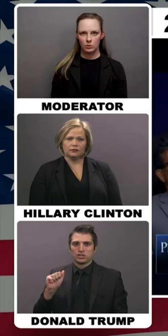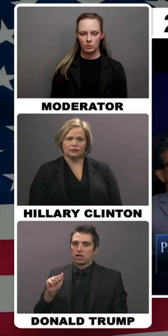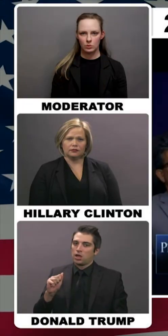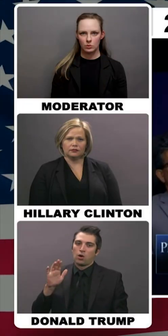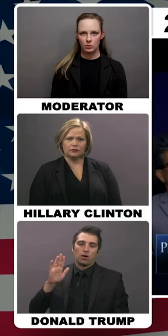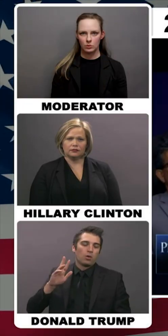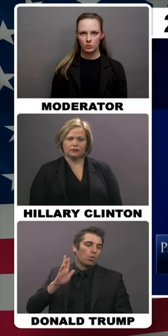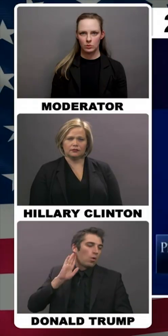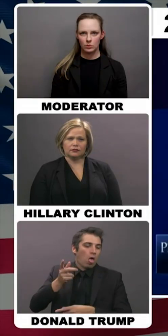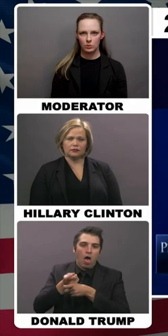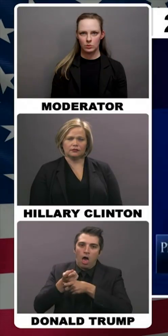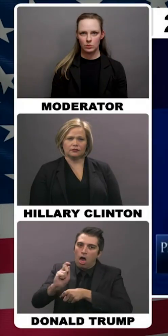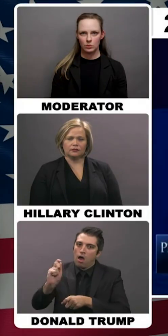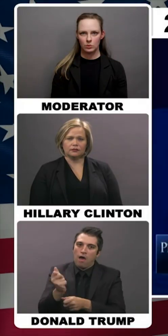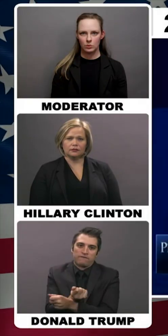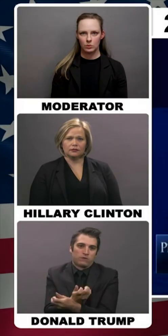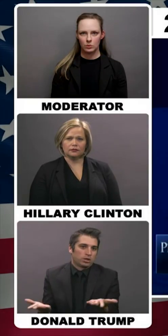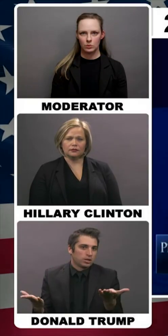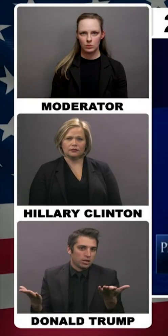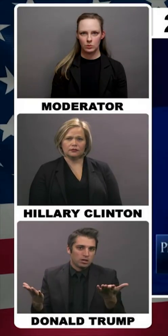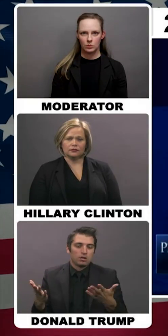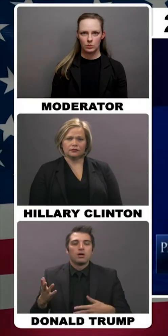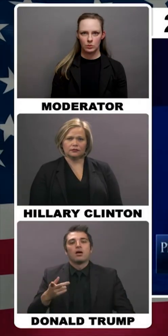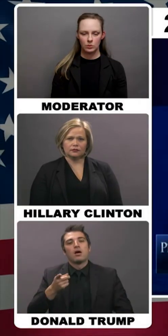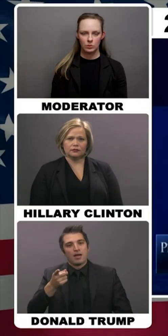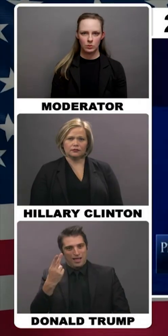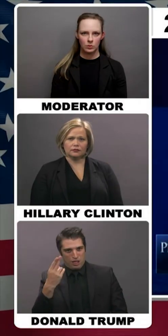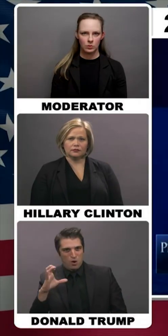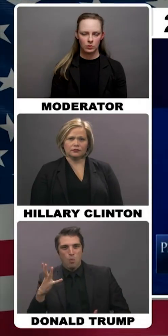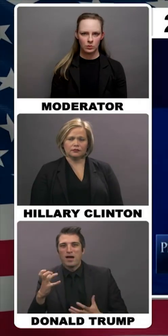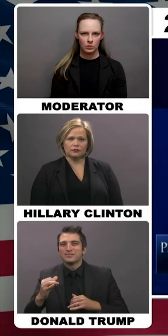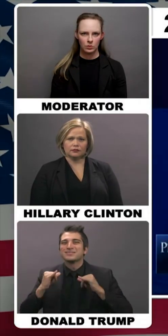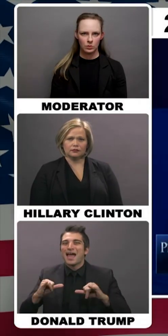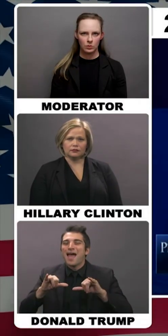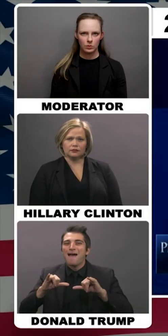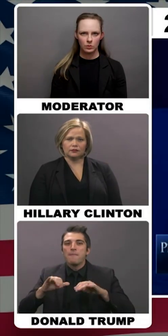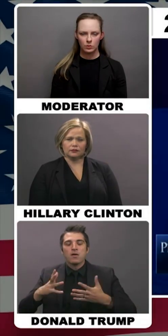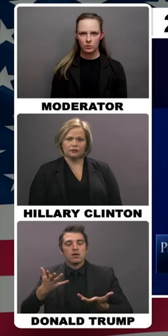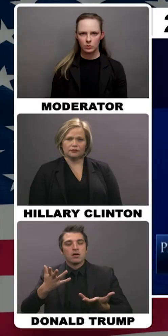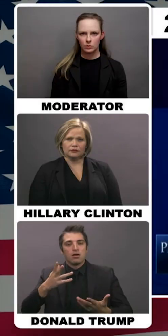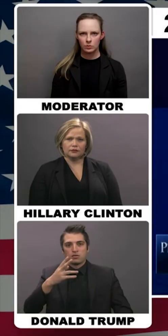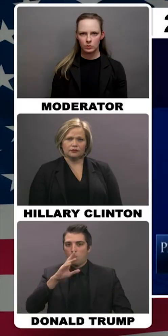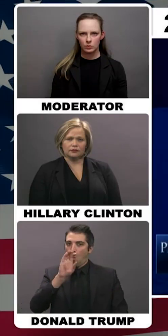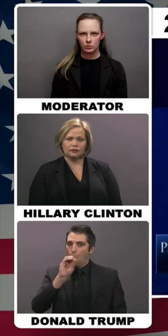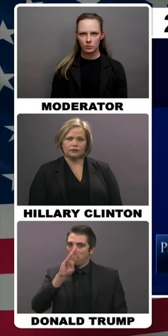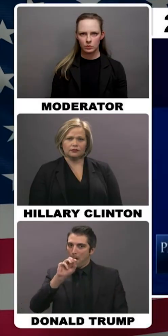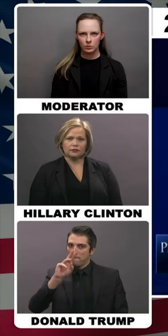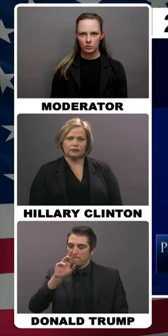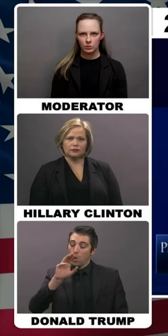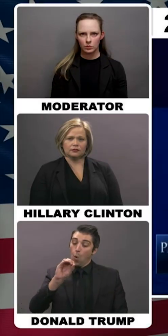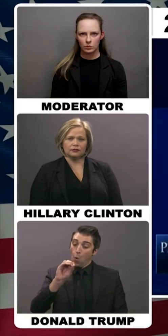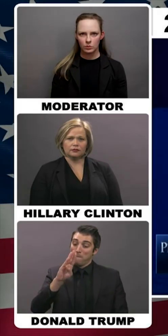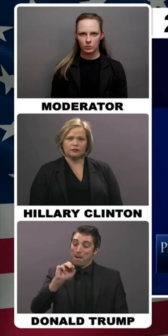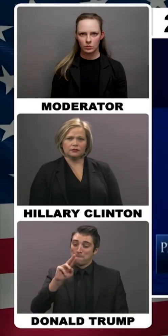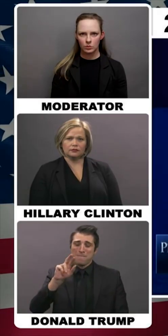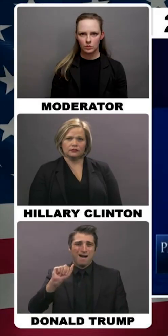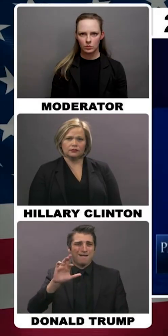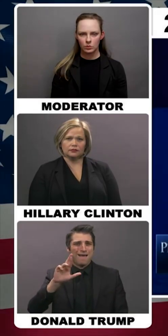Obamacare was the first step. Obamacare is a total disaster. And not only are your rates going up by numbers